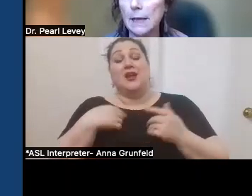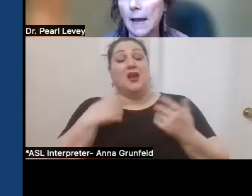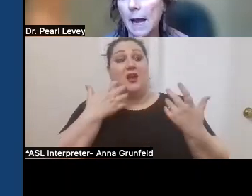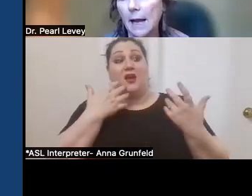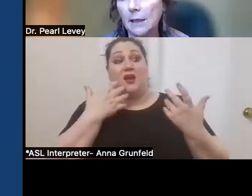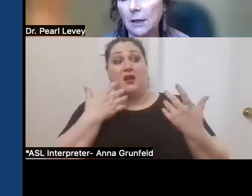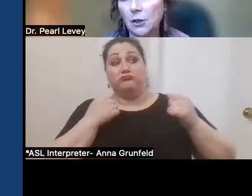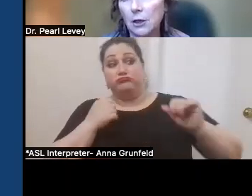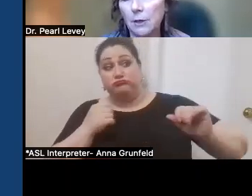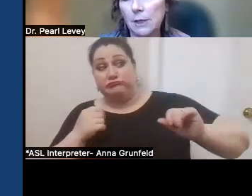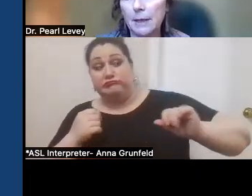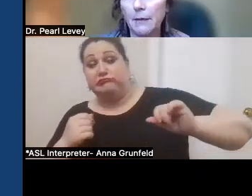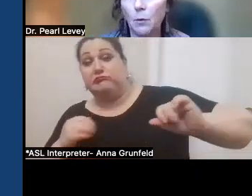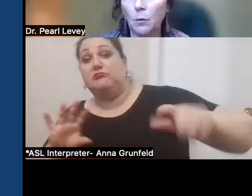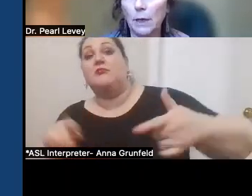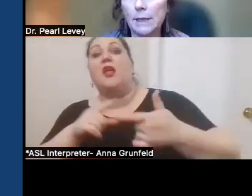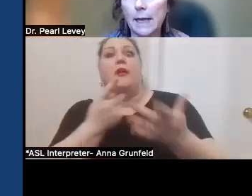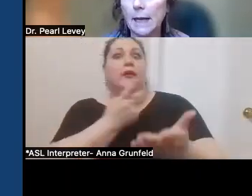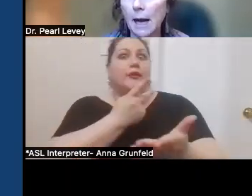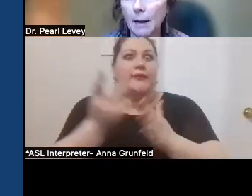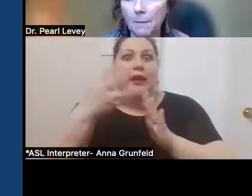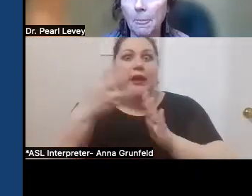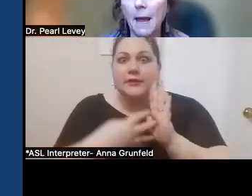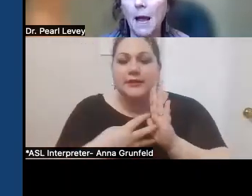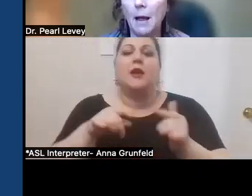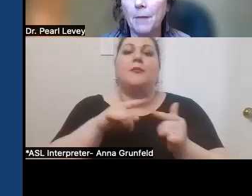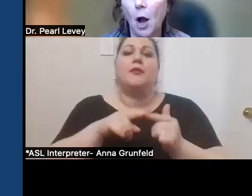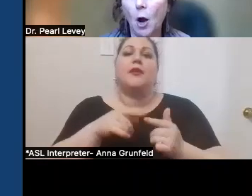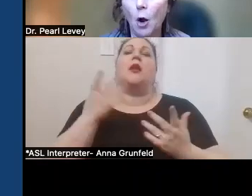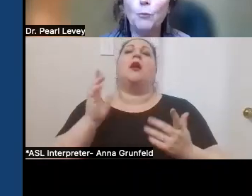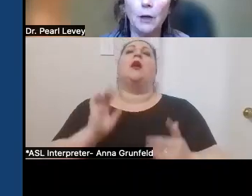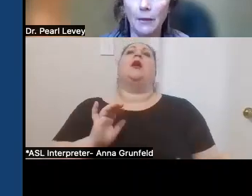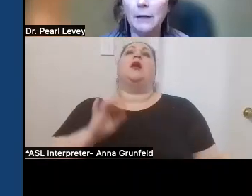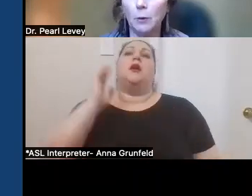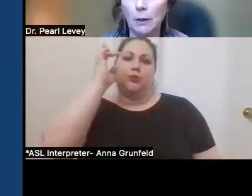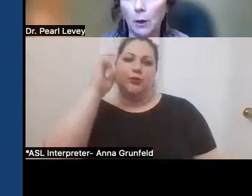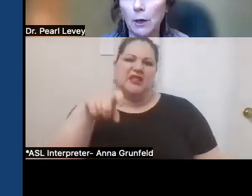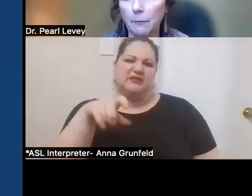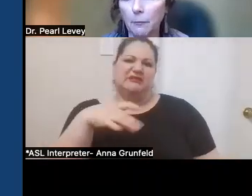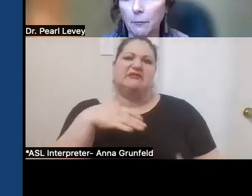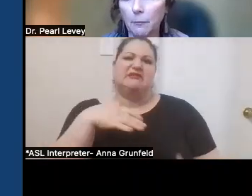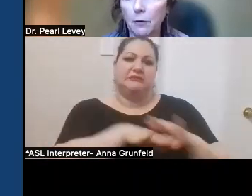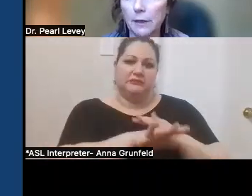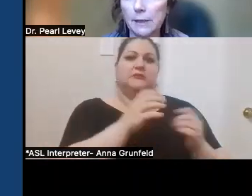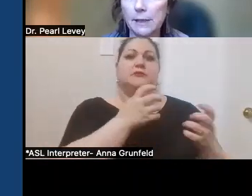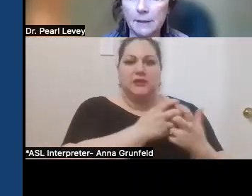And generally speaking, I think once they come, hopefully, I think one important role